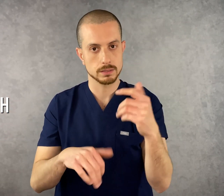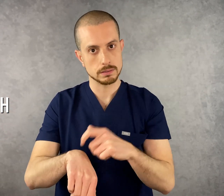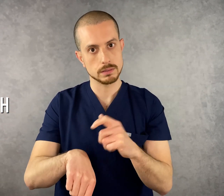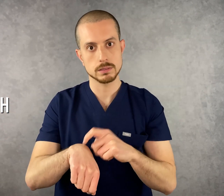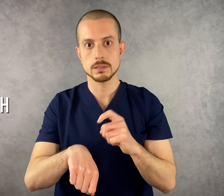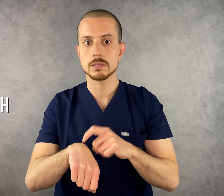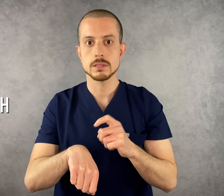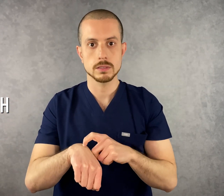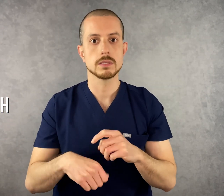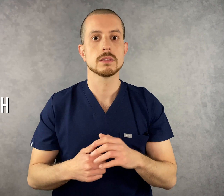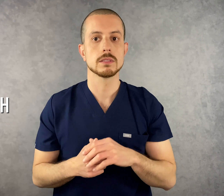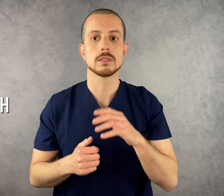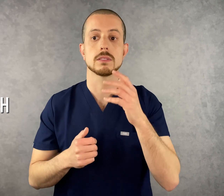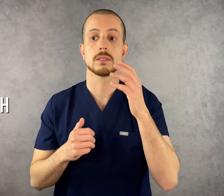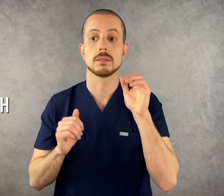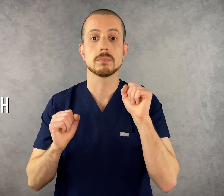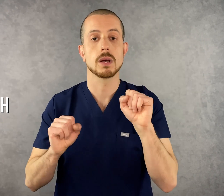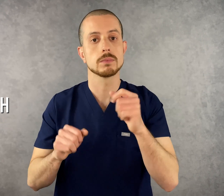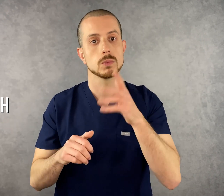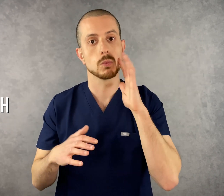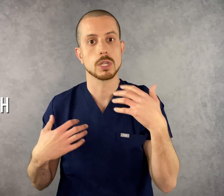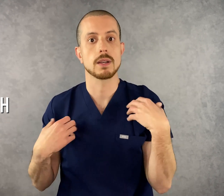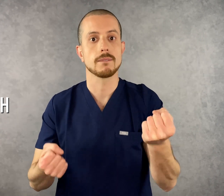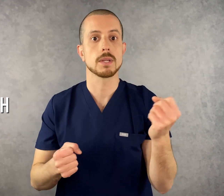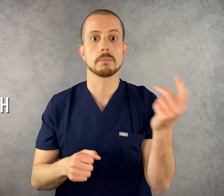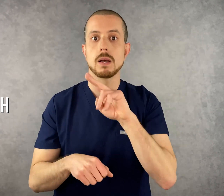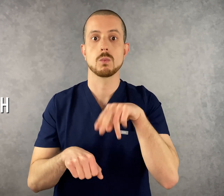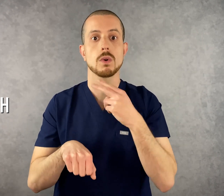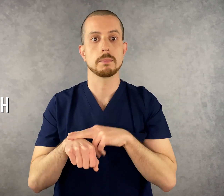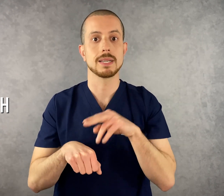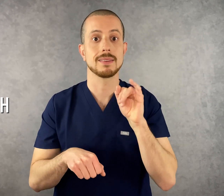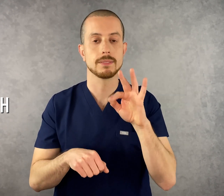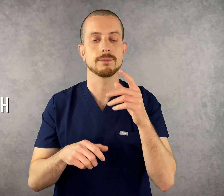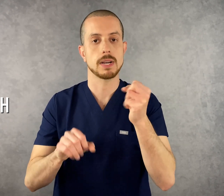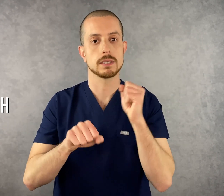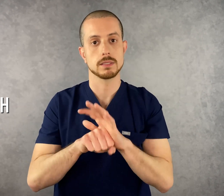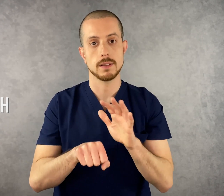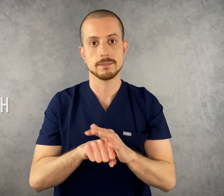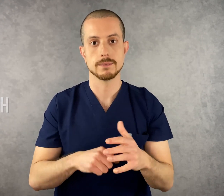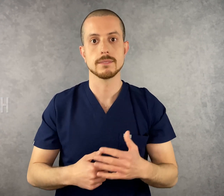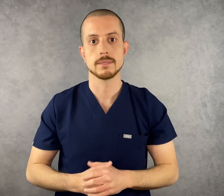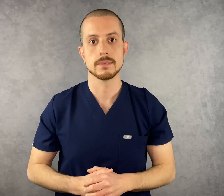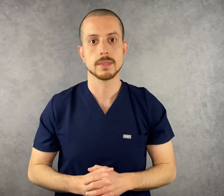Time is of the essence. There is a greater likelihood of a full recovery if you respond quickly enough.